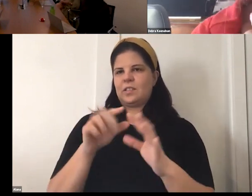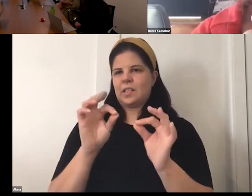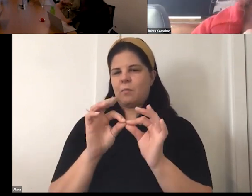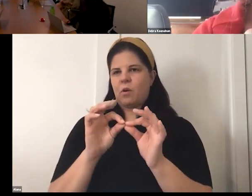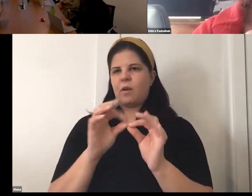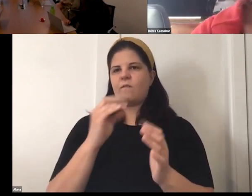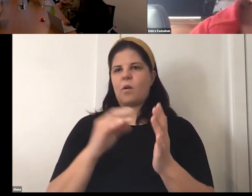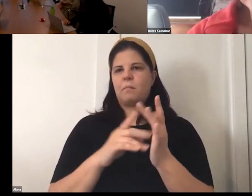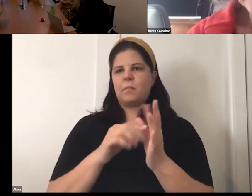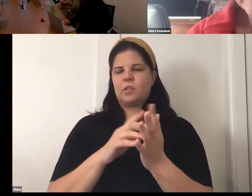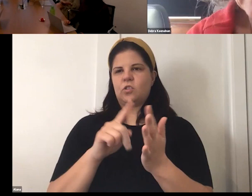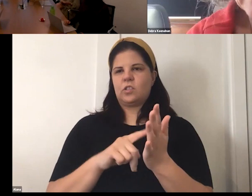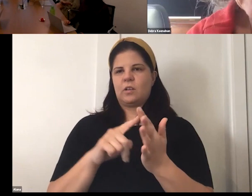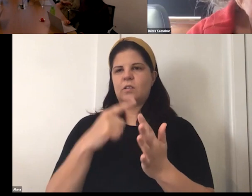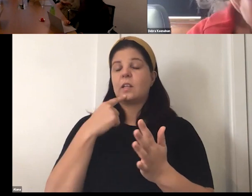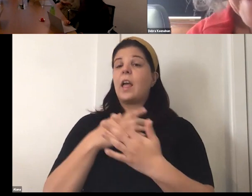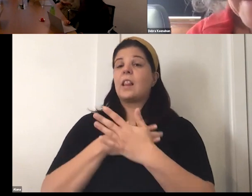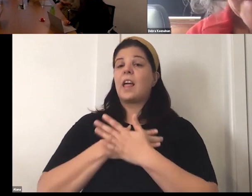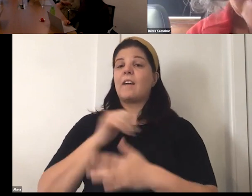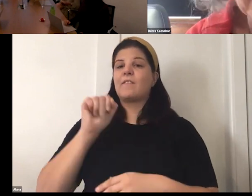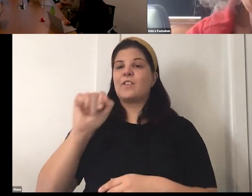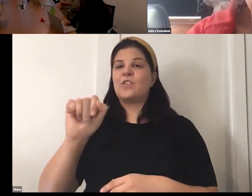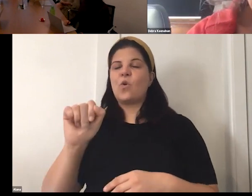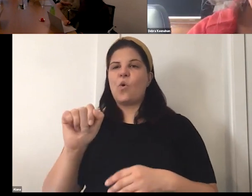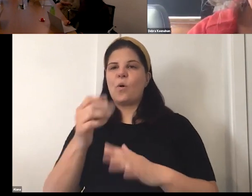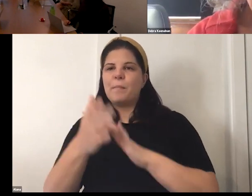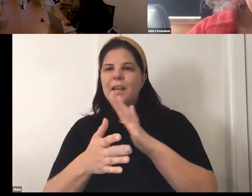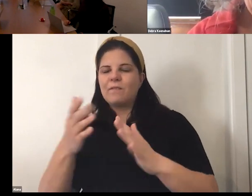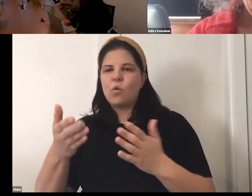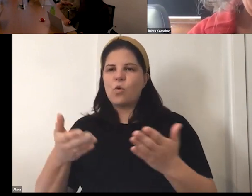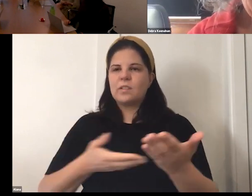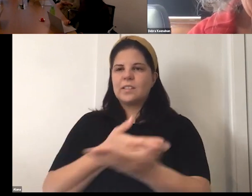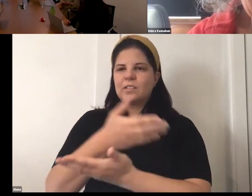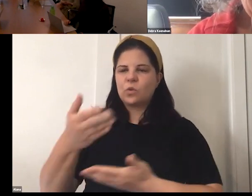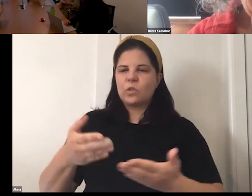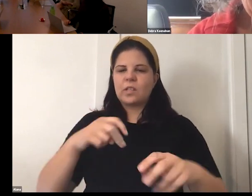"Love your thematics, meaningful discourse, activism and intellectual exchange.